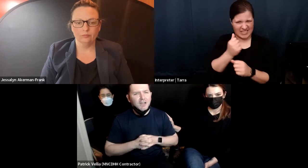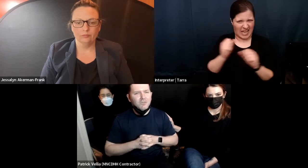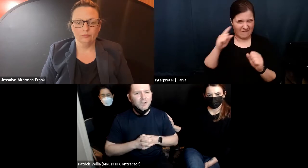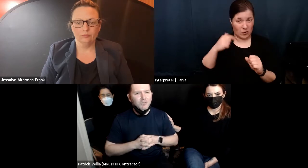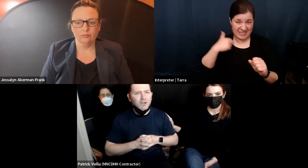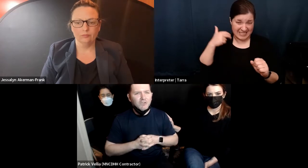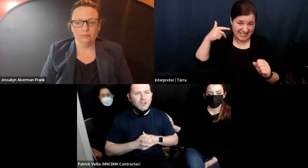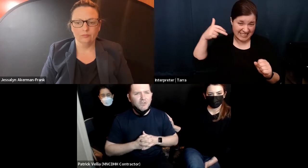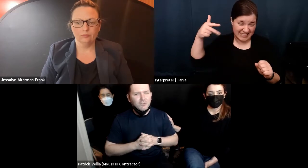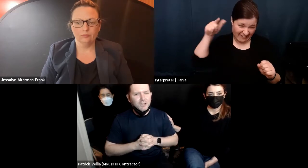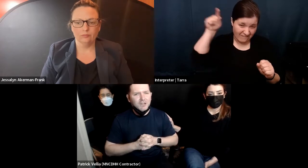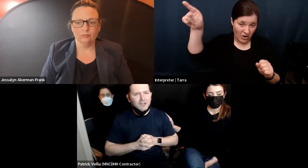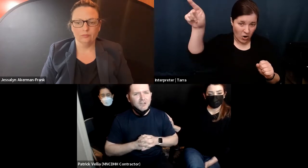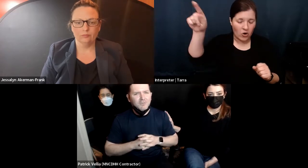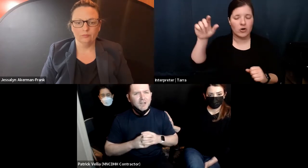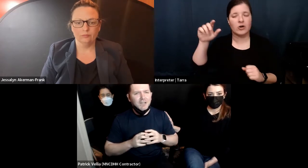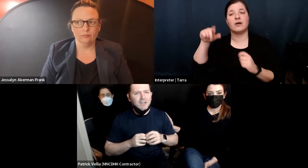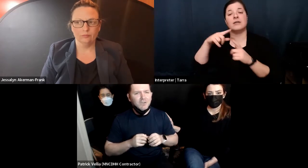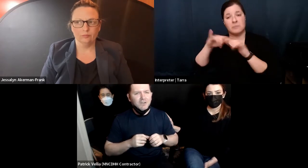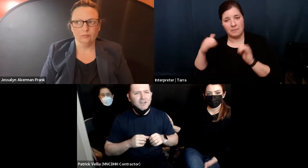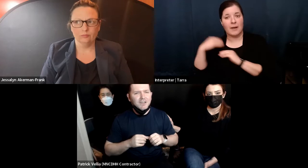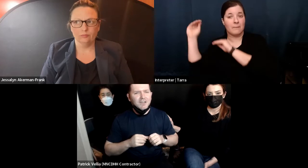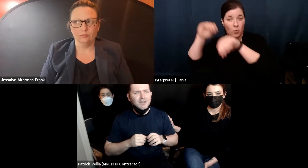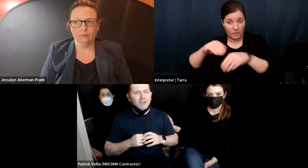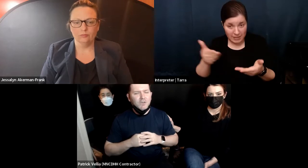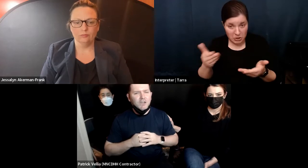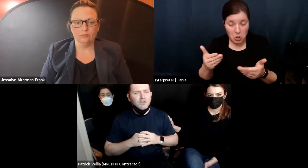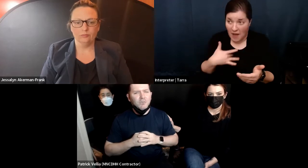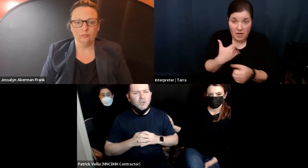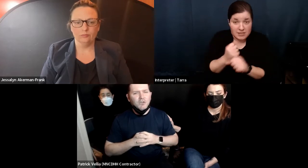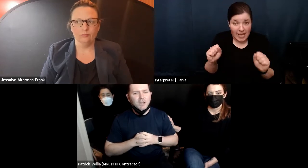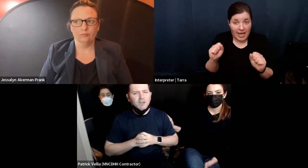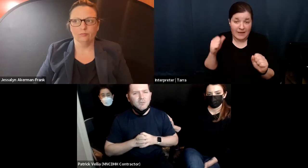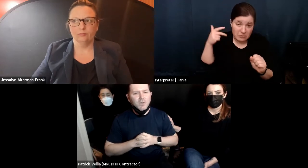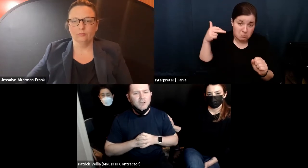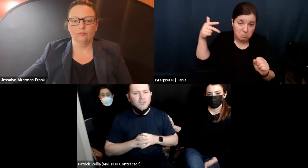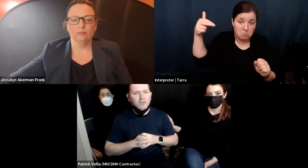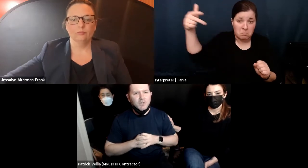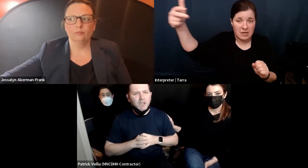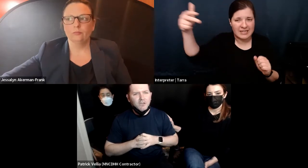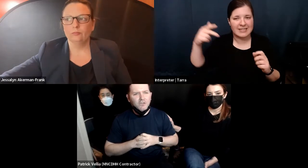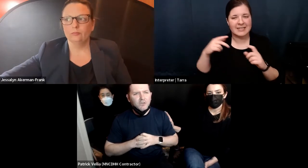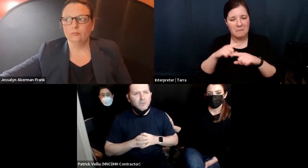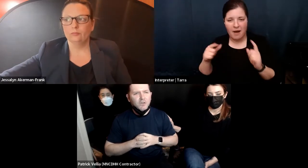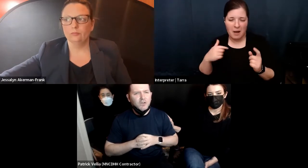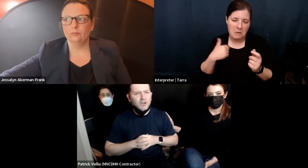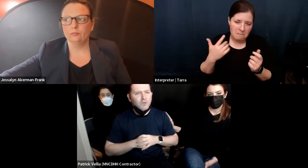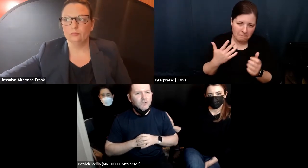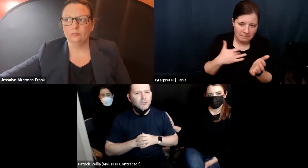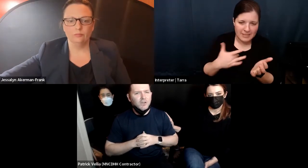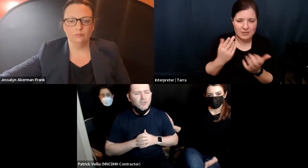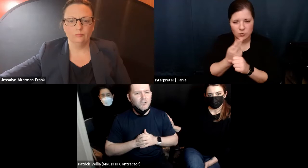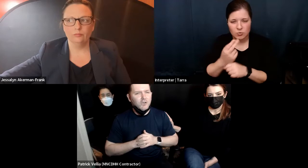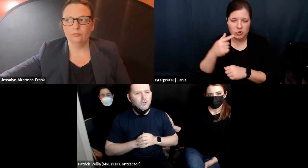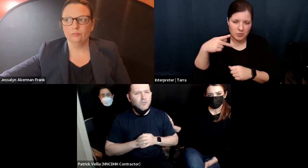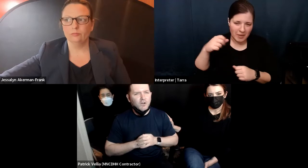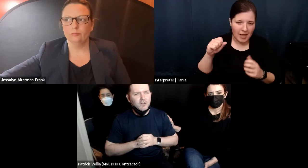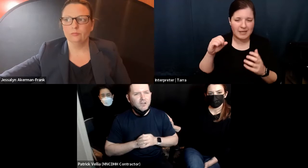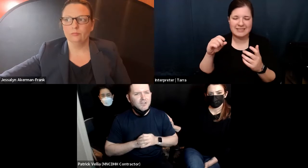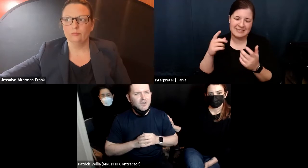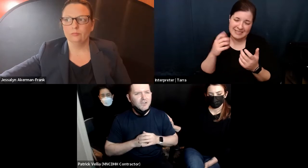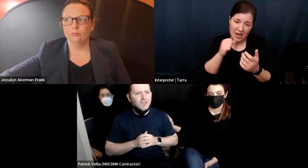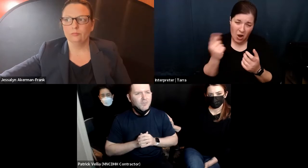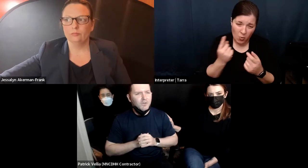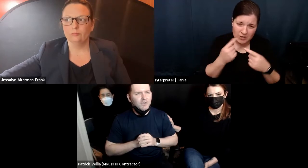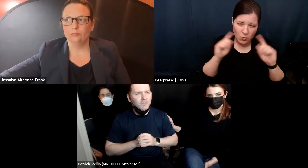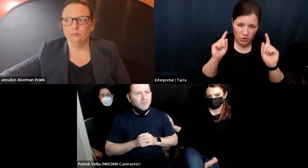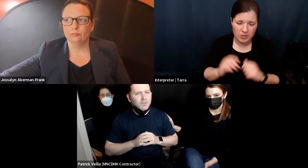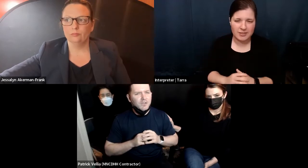But both my parents and O&M teacher felt it wasn't safe.